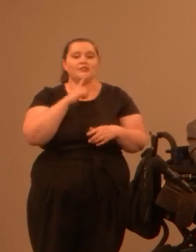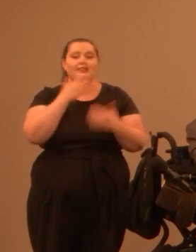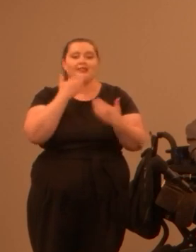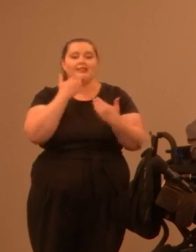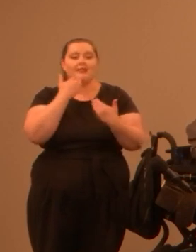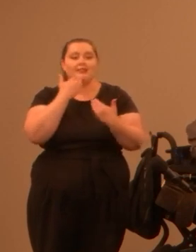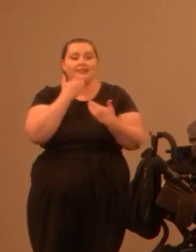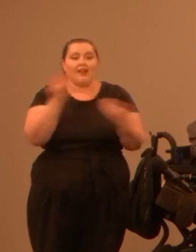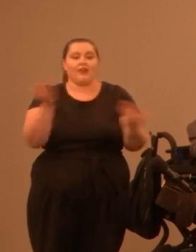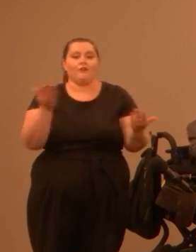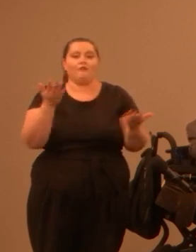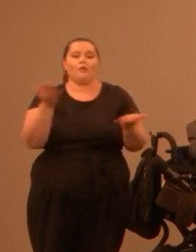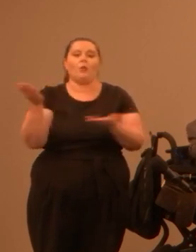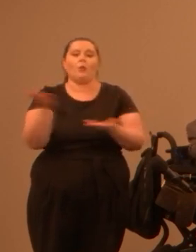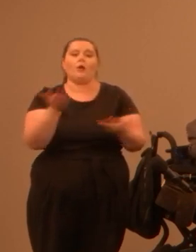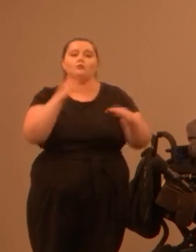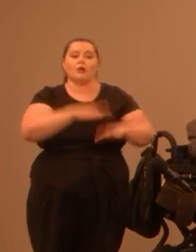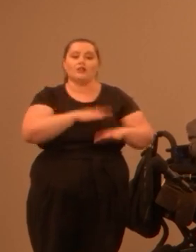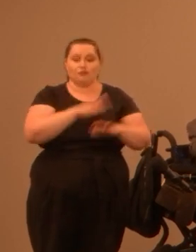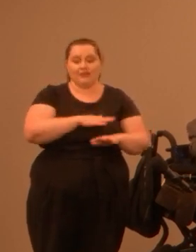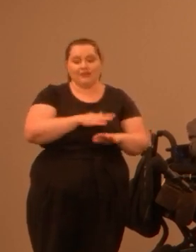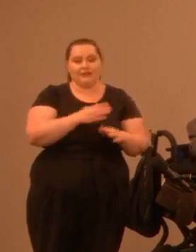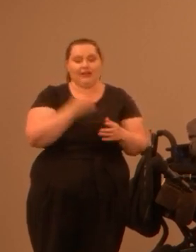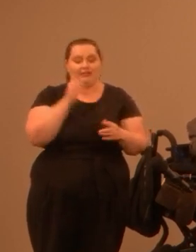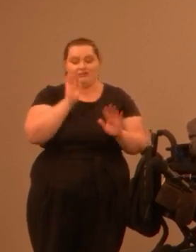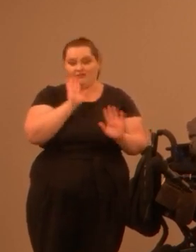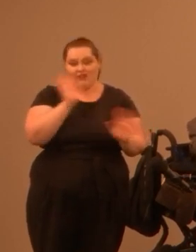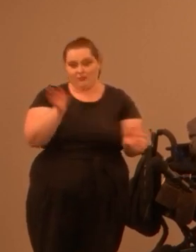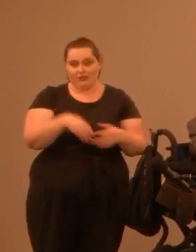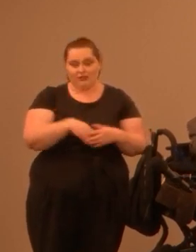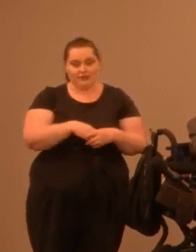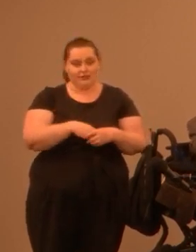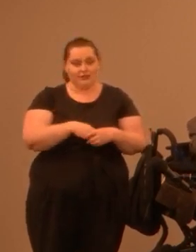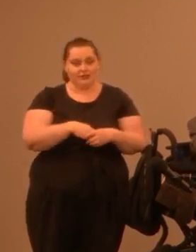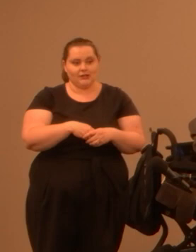for the Welcome to Country which I think is fabulous and would like to pay